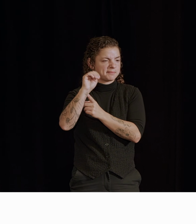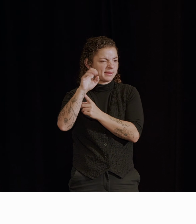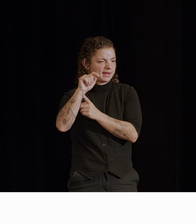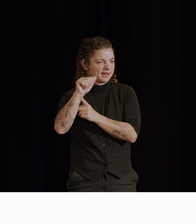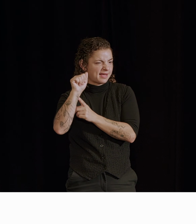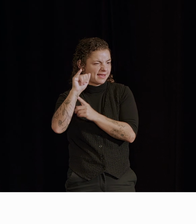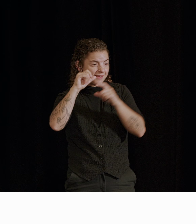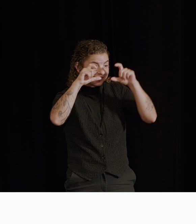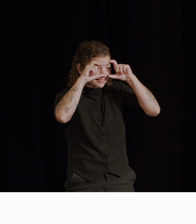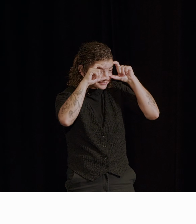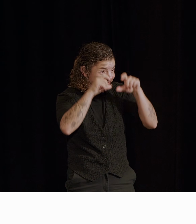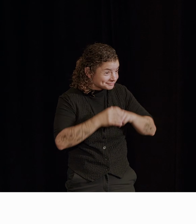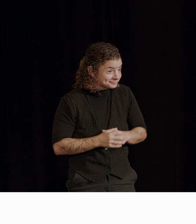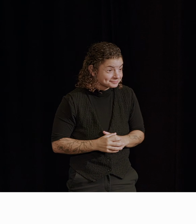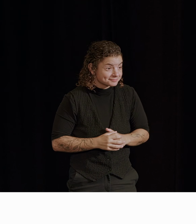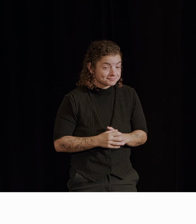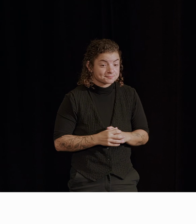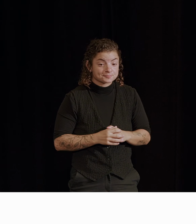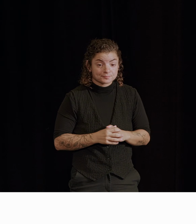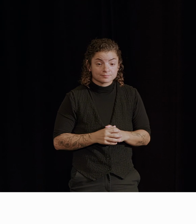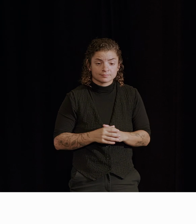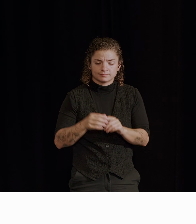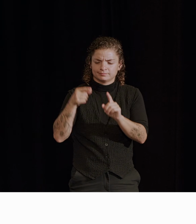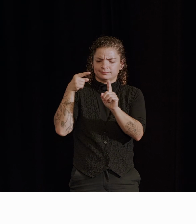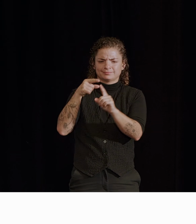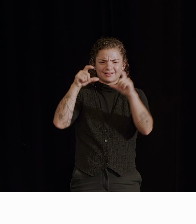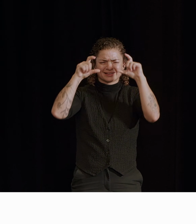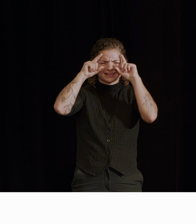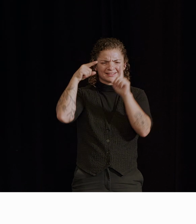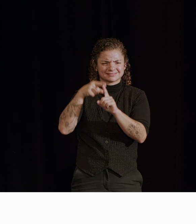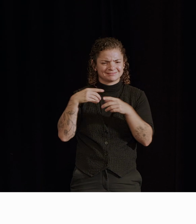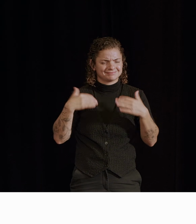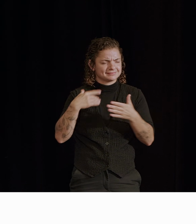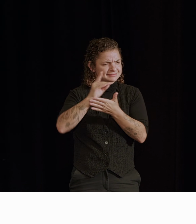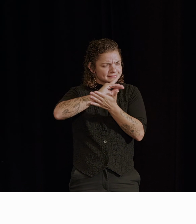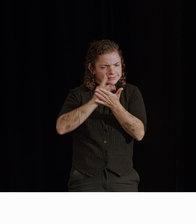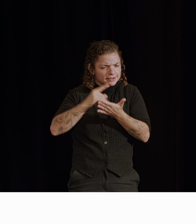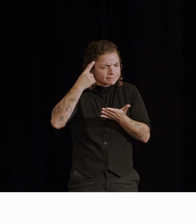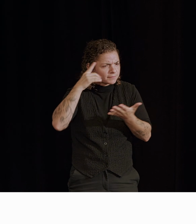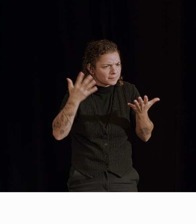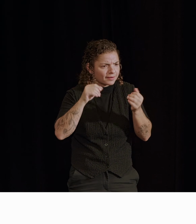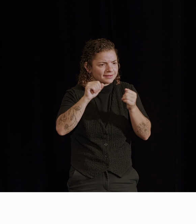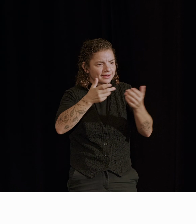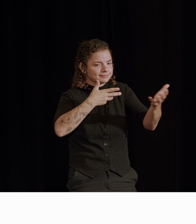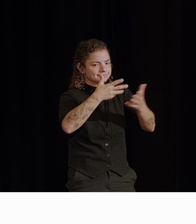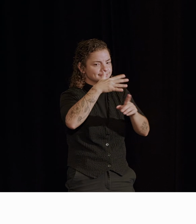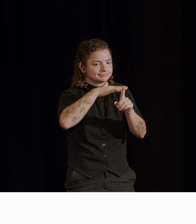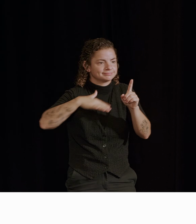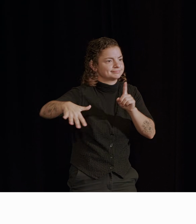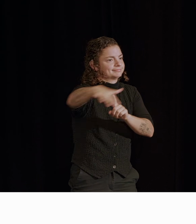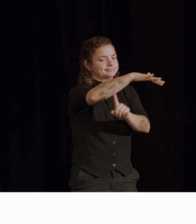At their core, these glasses are designed to enable connection without relying on a handheld screen.